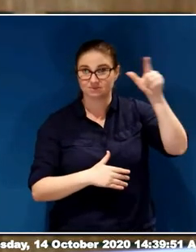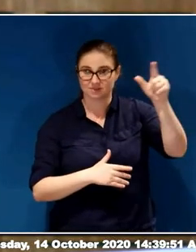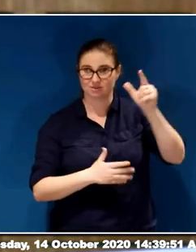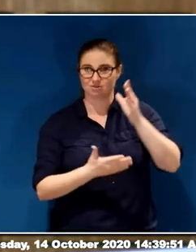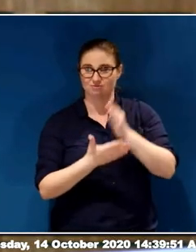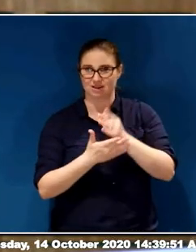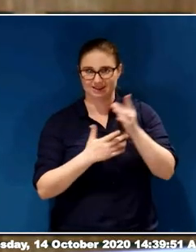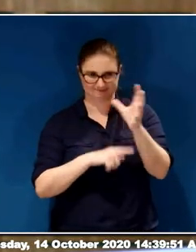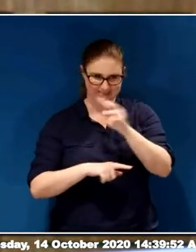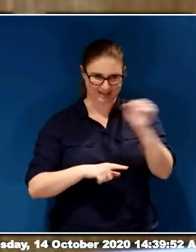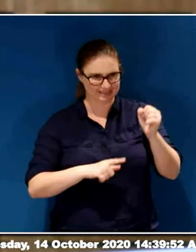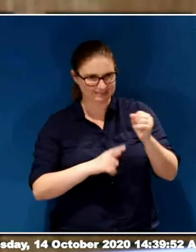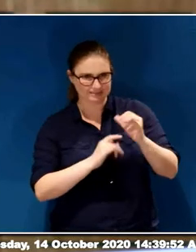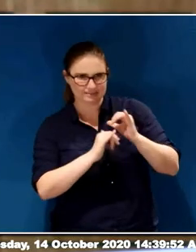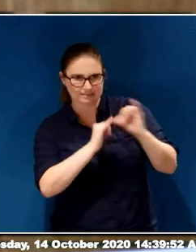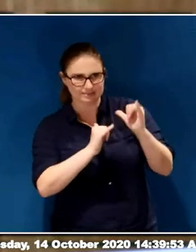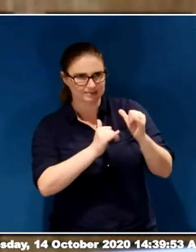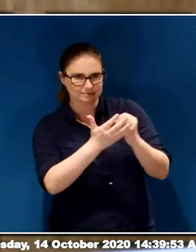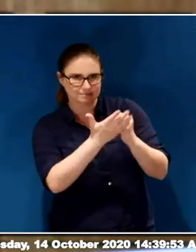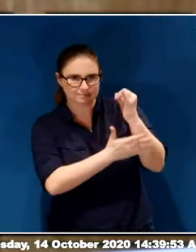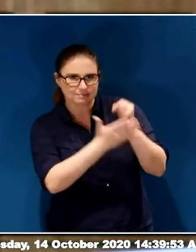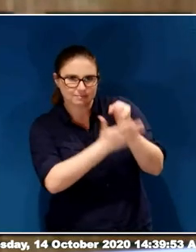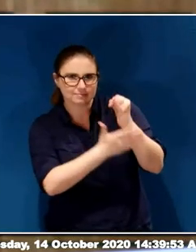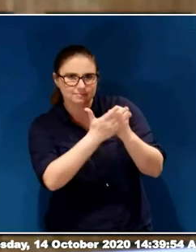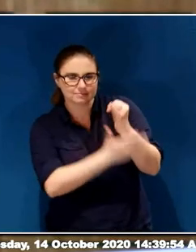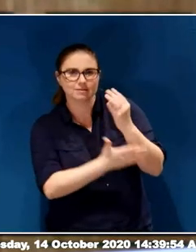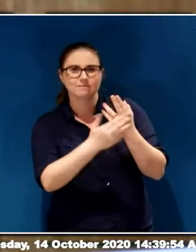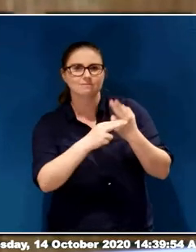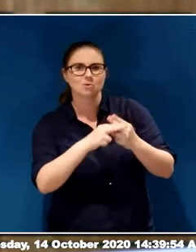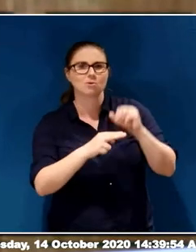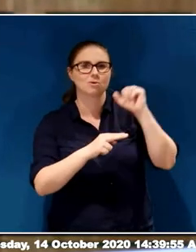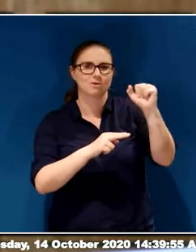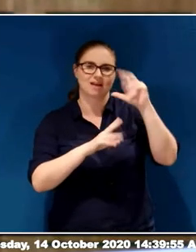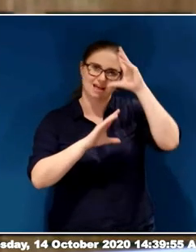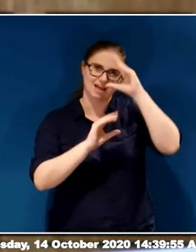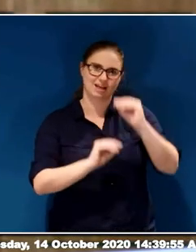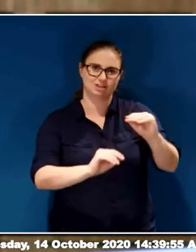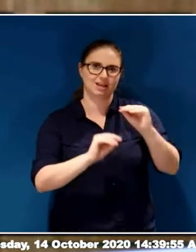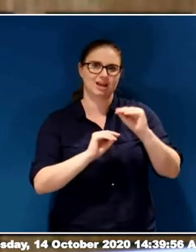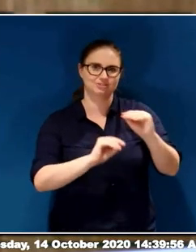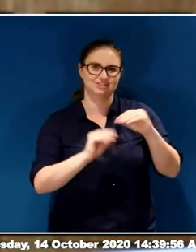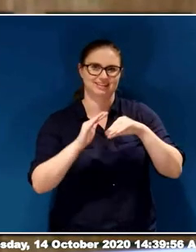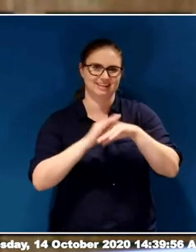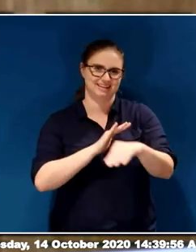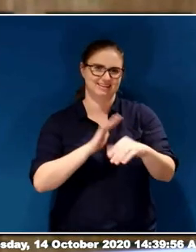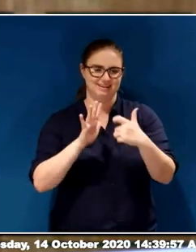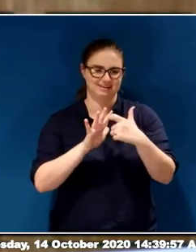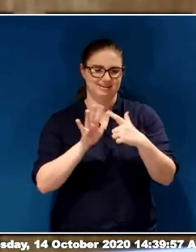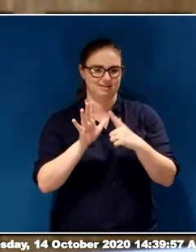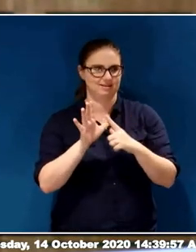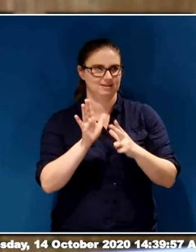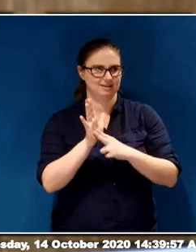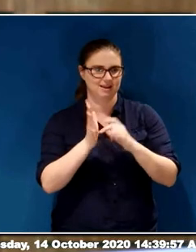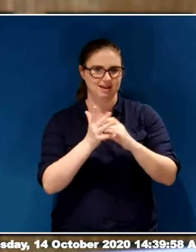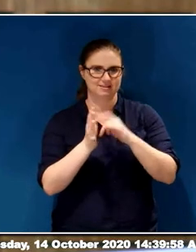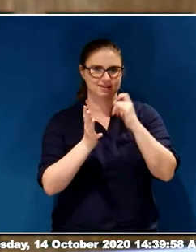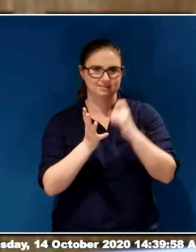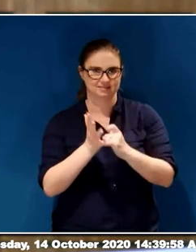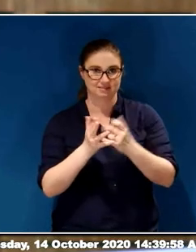The Board of Education in Topeka, Kansas, in order to segregate schools. It took them until 1999